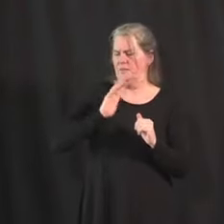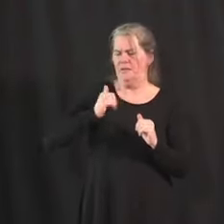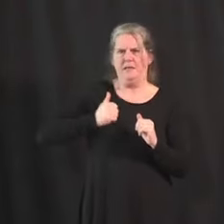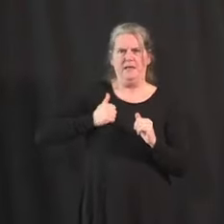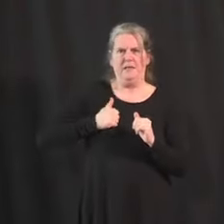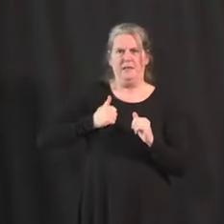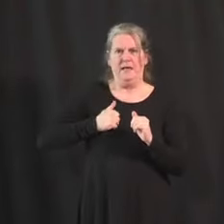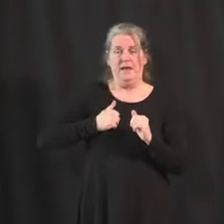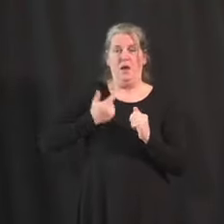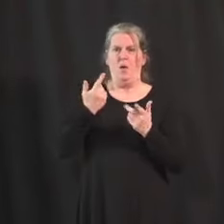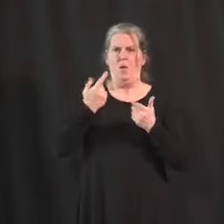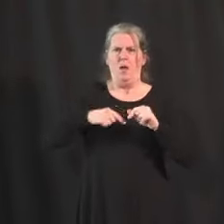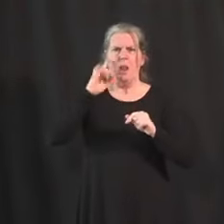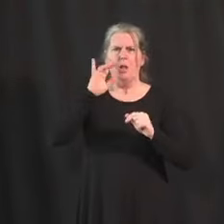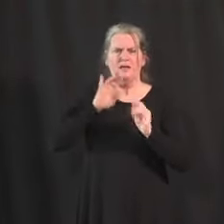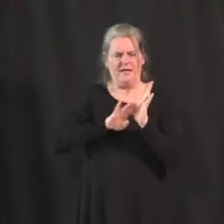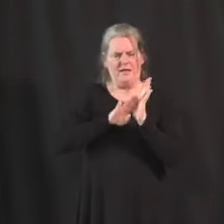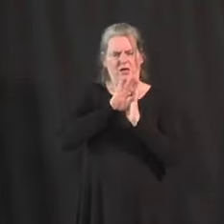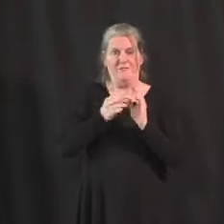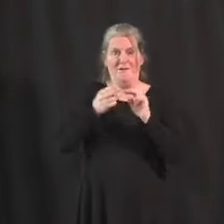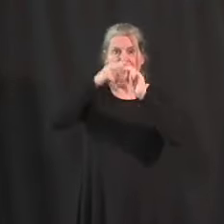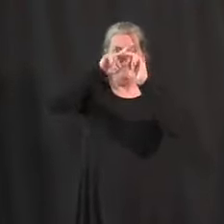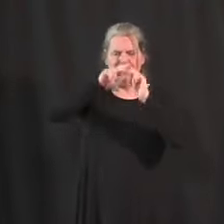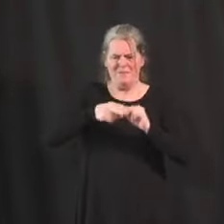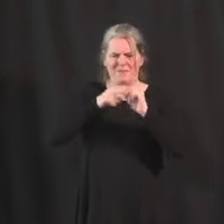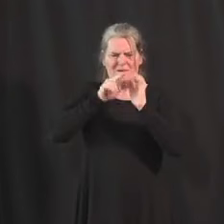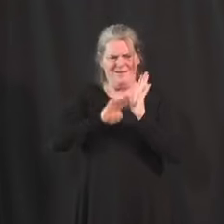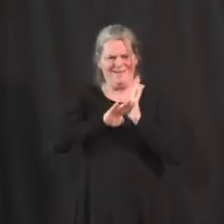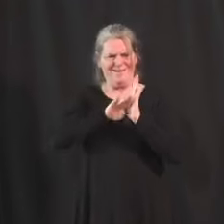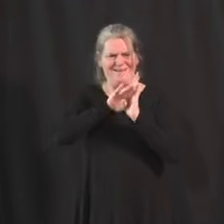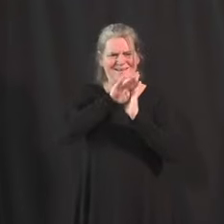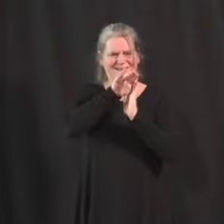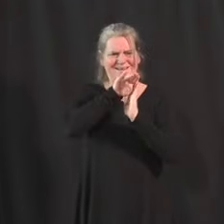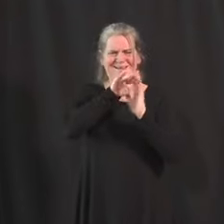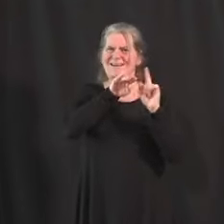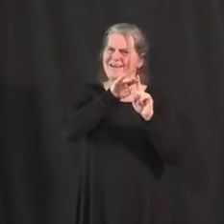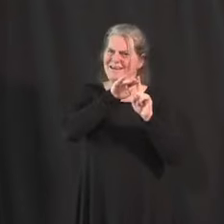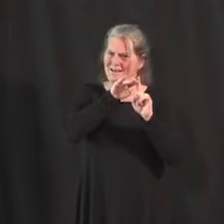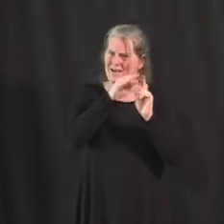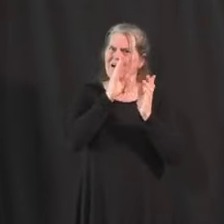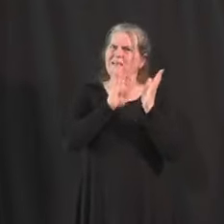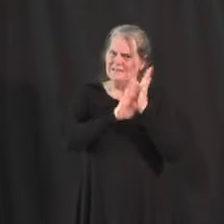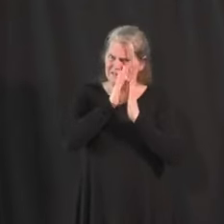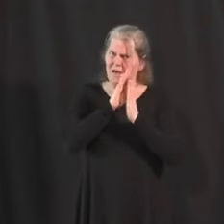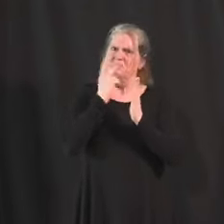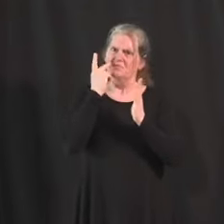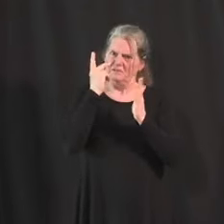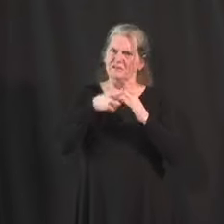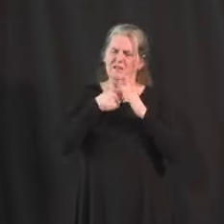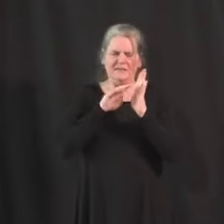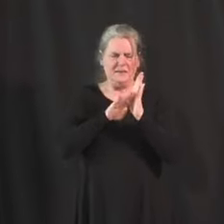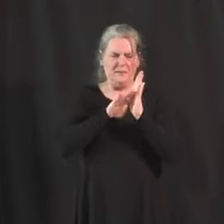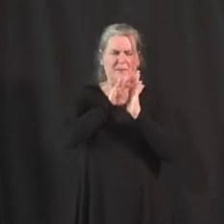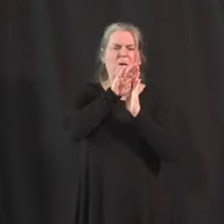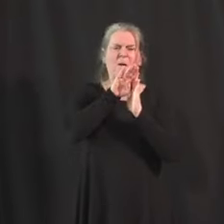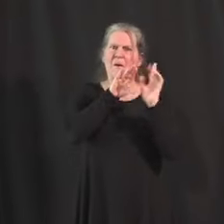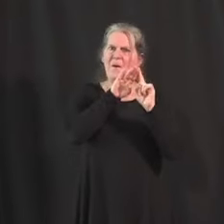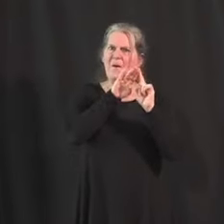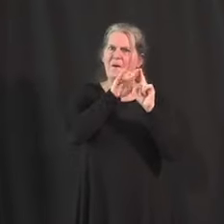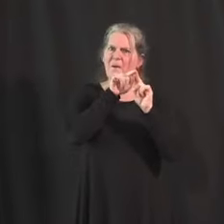AND THAT SOME OF THE HARDEST HIT REGIONS CURRENTLY MAY BE STARTING TO SEE A PEAK. THIS IS INDEED ENCOURAGING, ESPECIALLY WHEN WE'RE SEEING